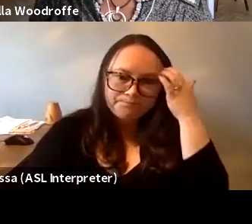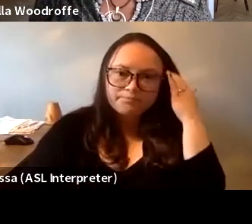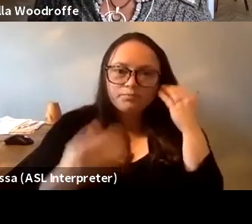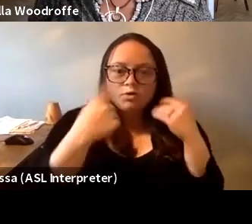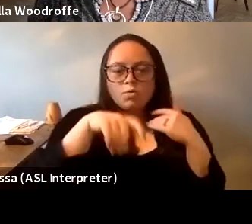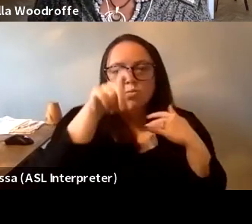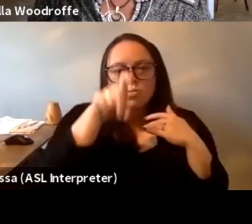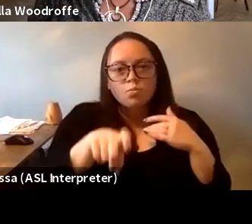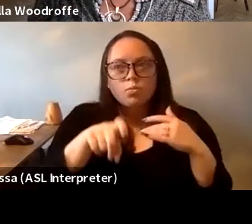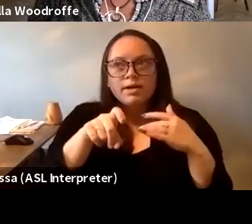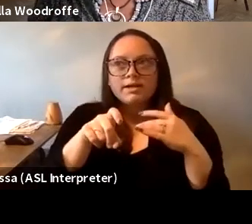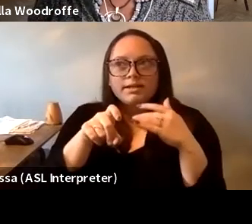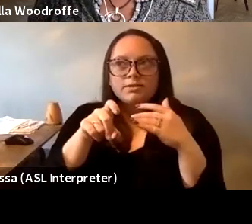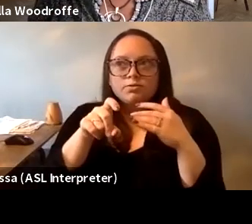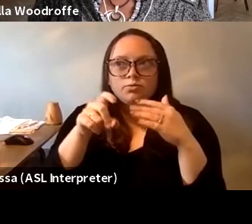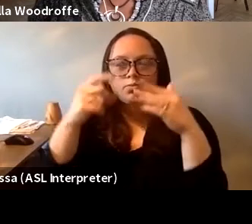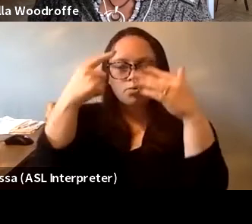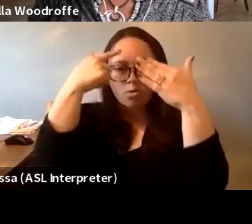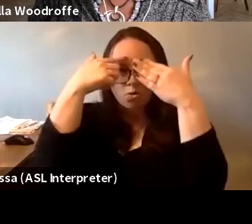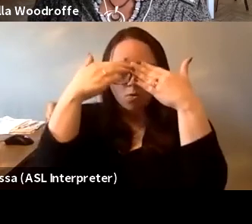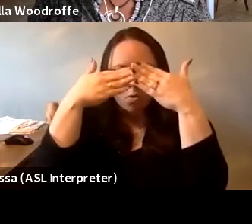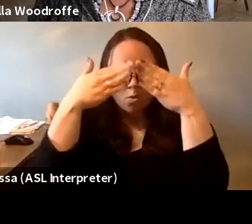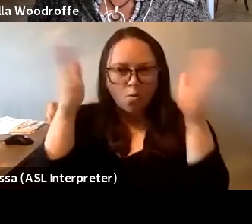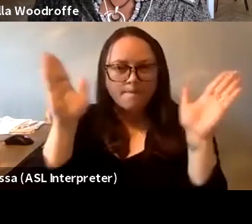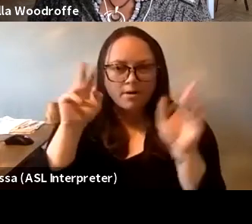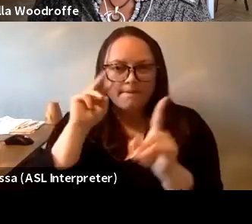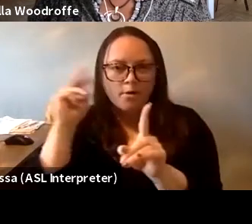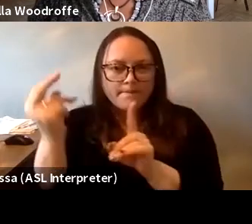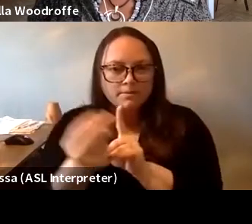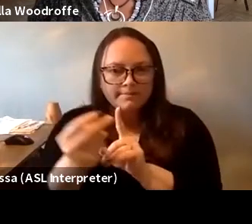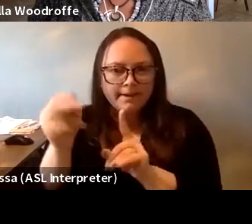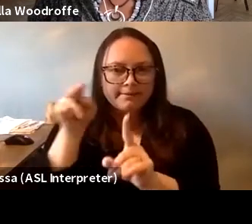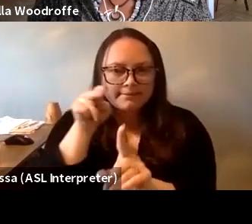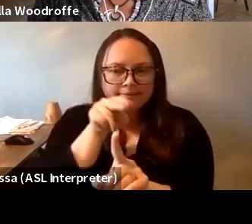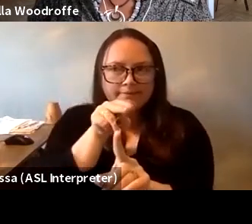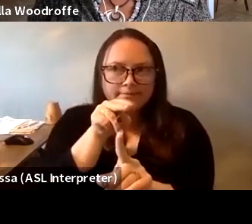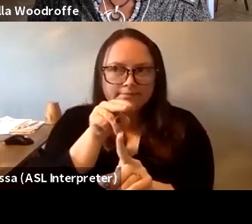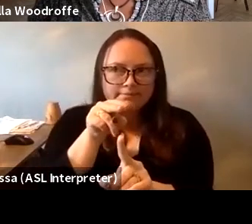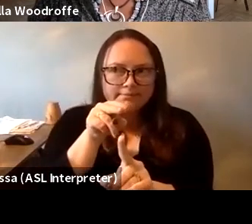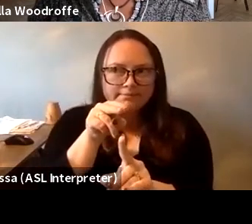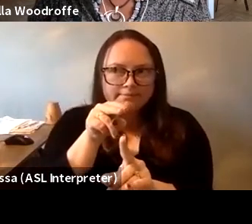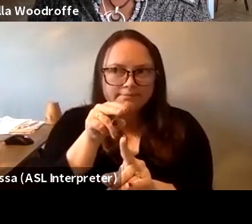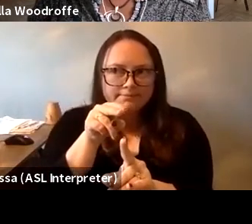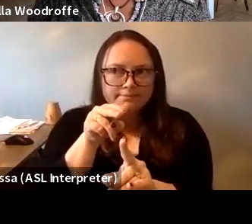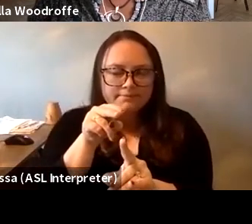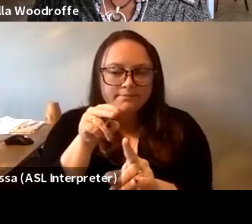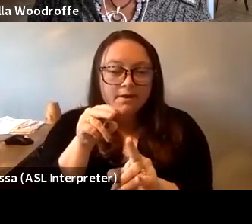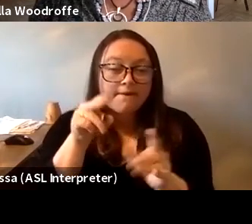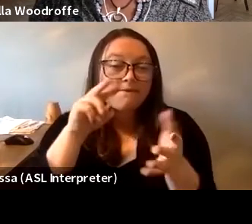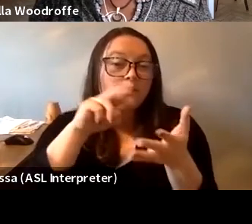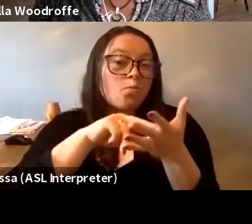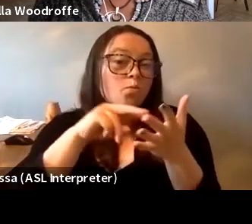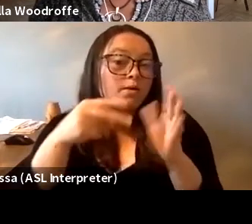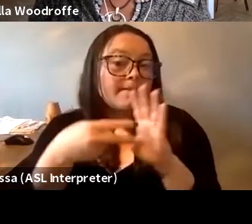up a perspective of, of what normal is we have a very